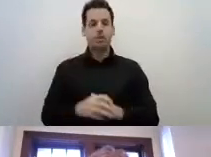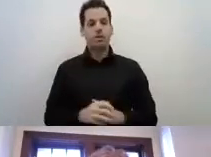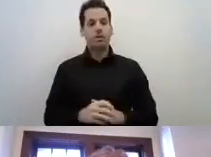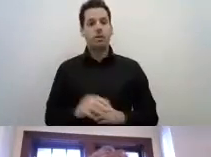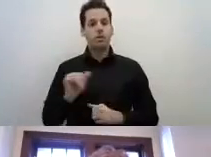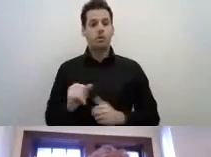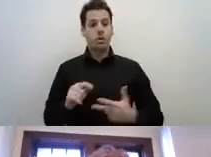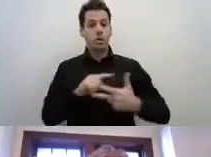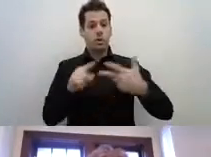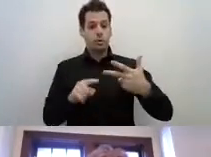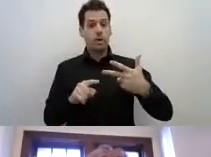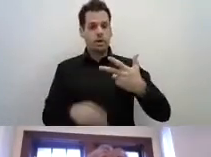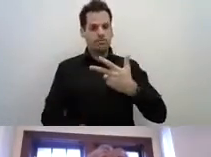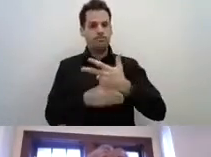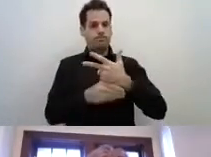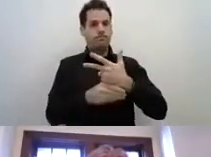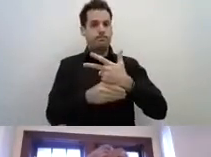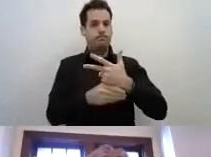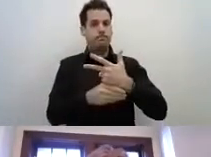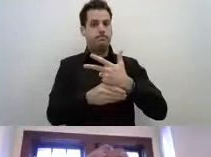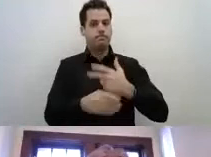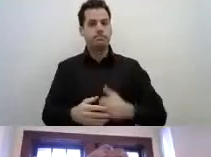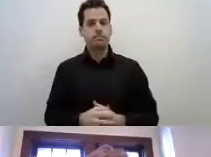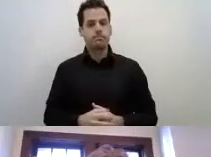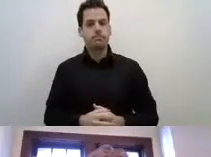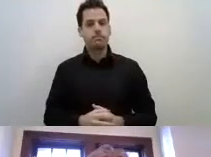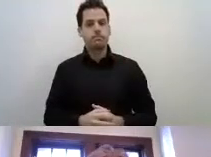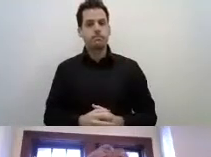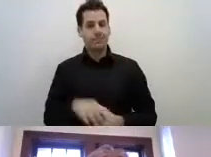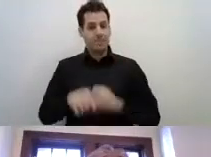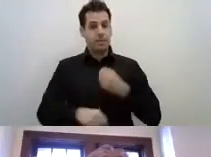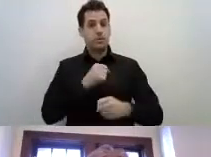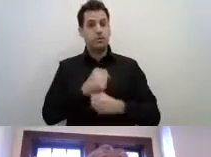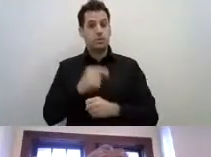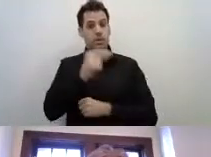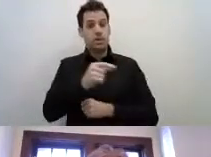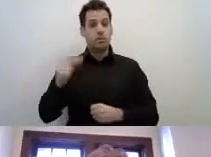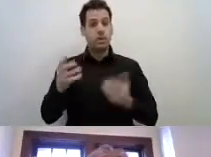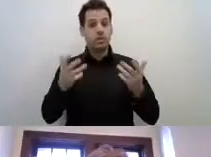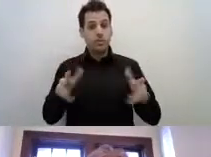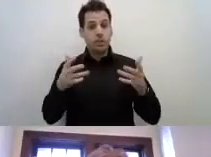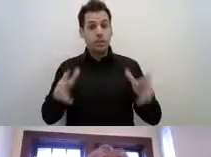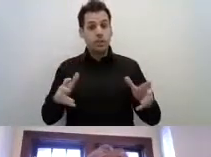the additional challenges of the pandemic earlier this year the government conducted a second 60-day